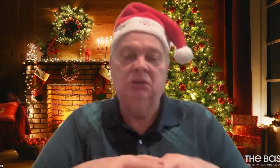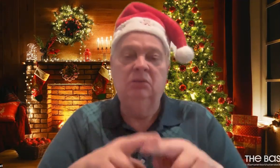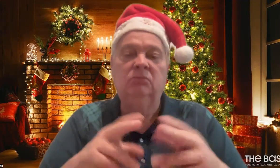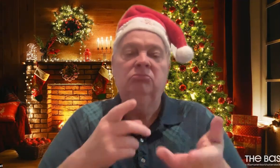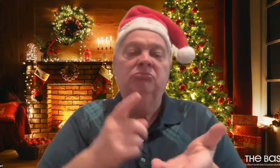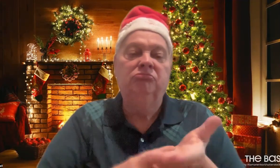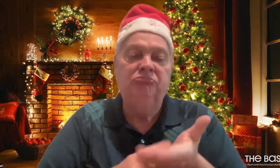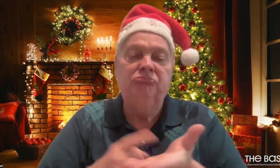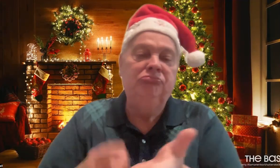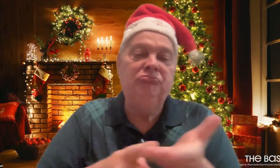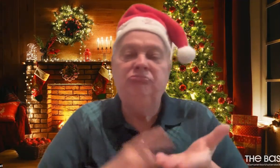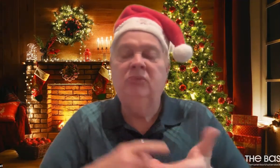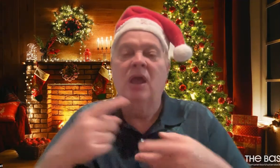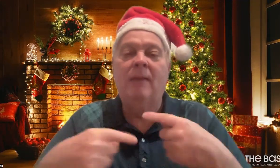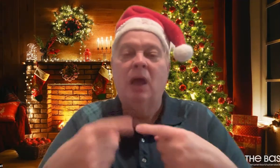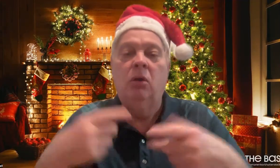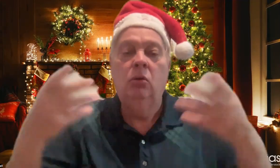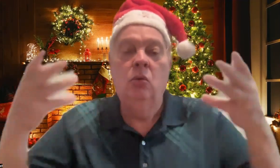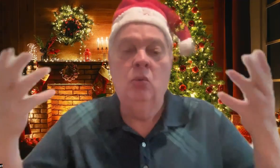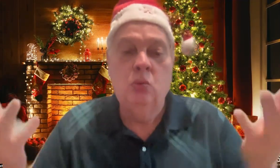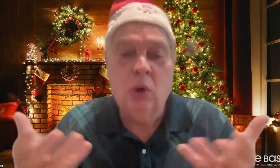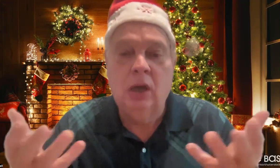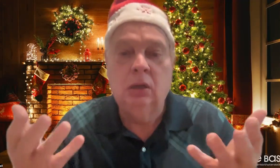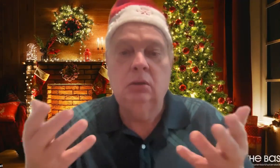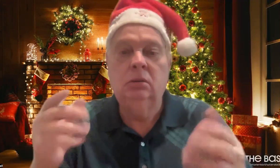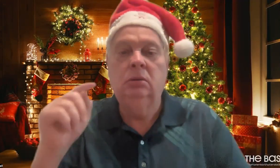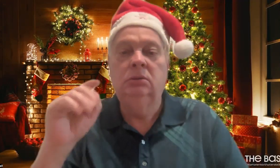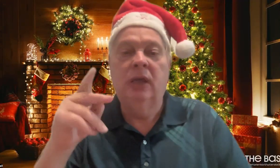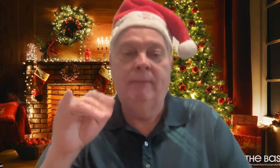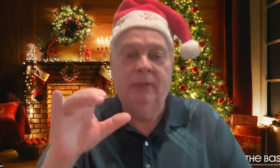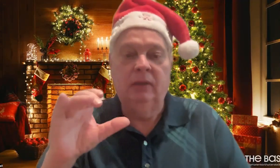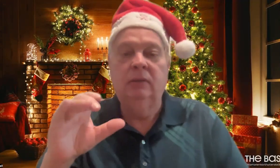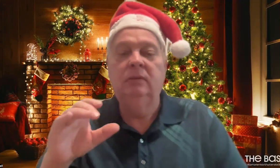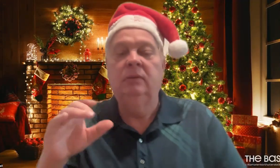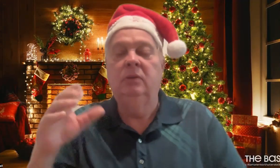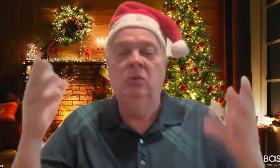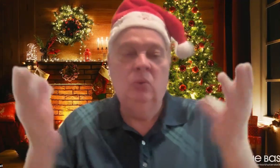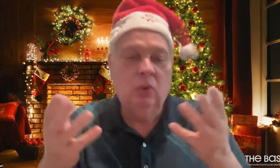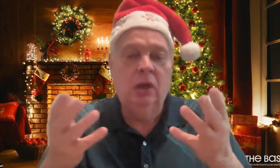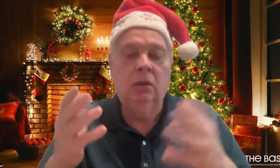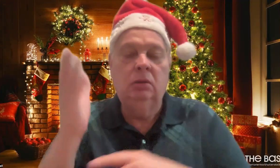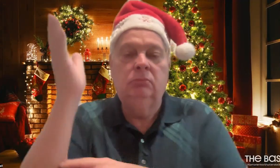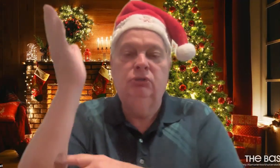and also sit down and discuss what topics and presenters